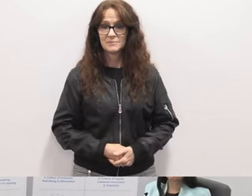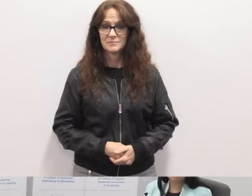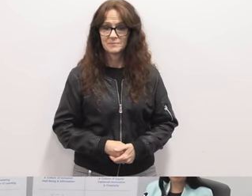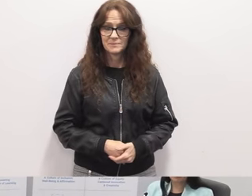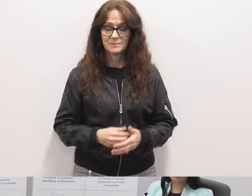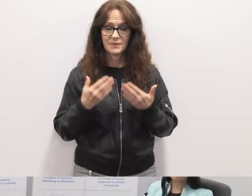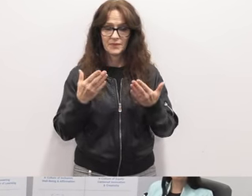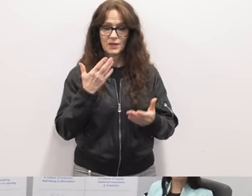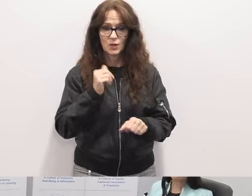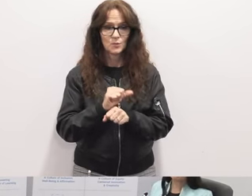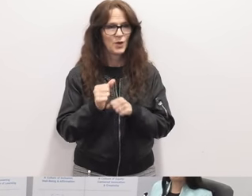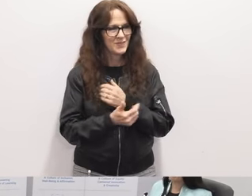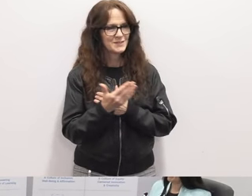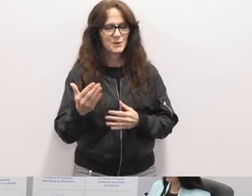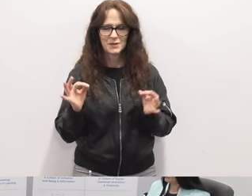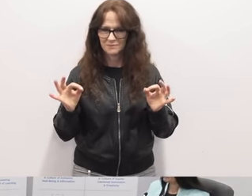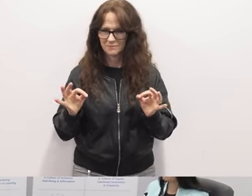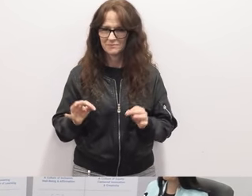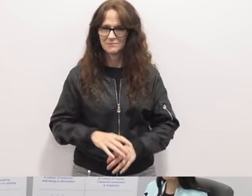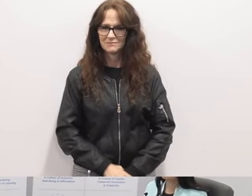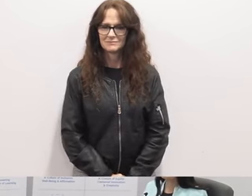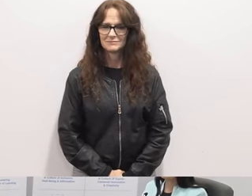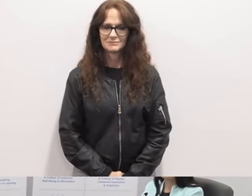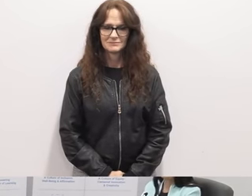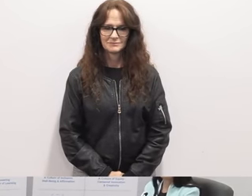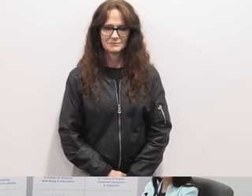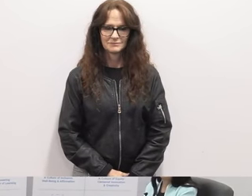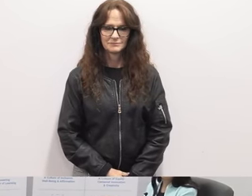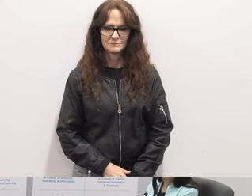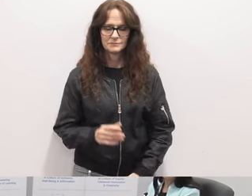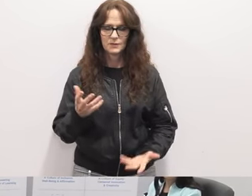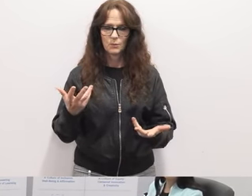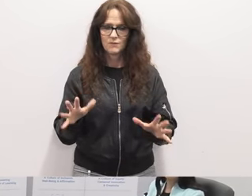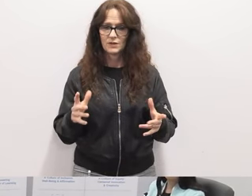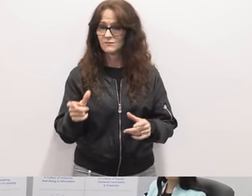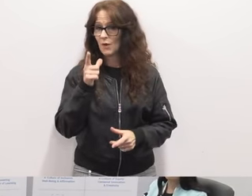Thank you, everyone. Good work this morning. Yeah. All right, so we're adjourned for lunch.